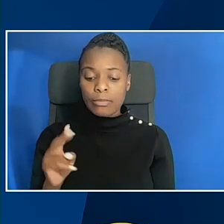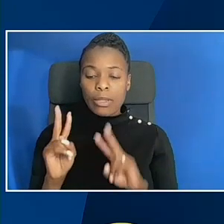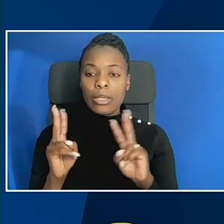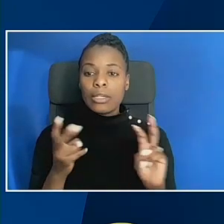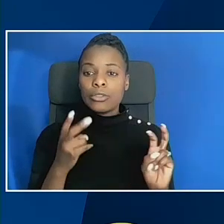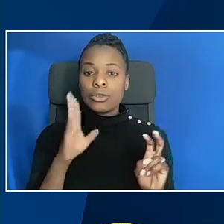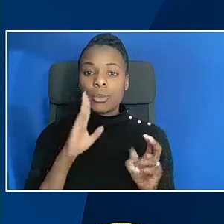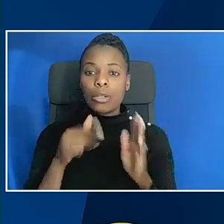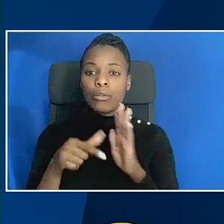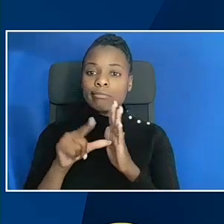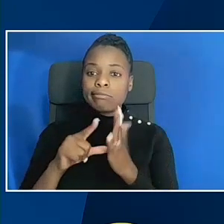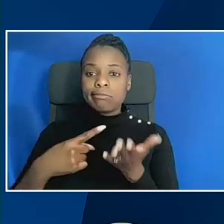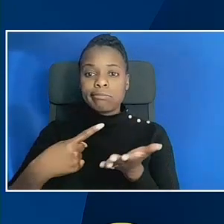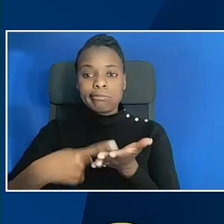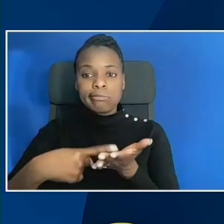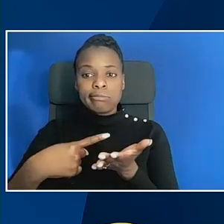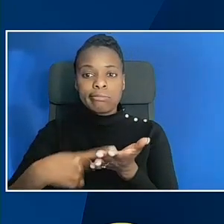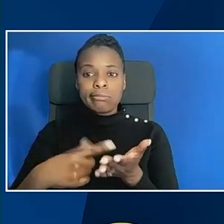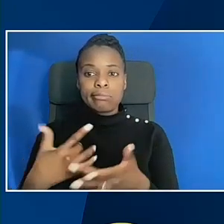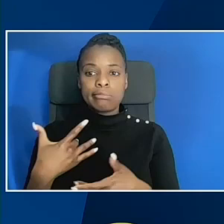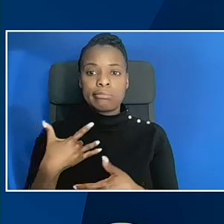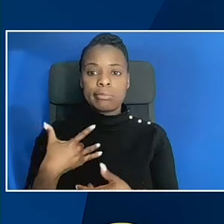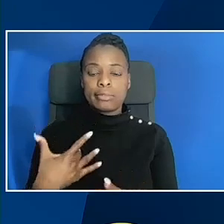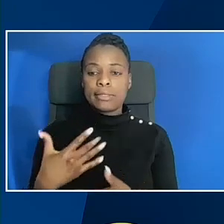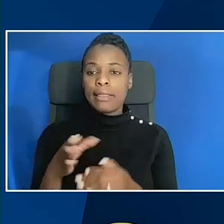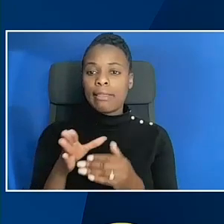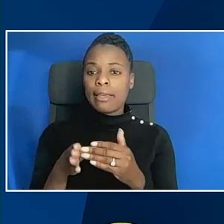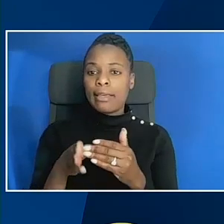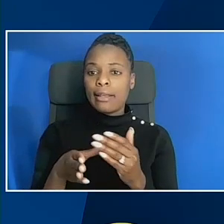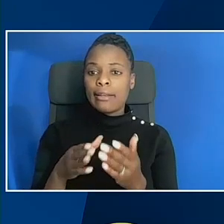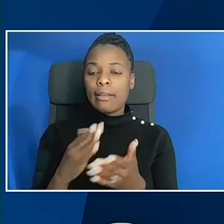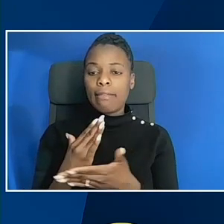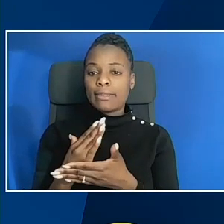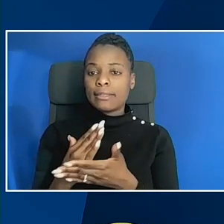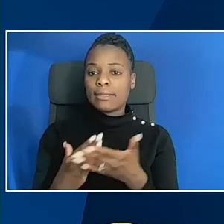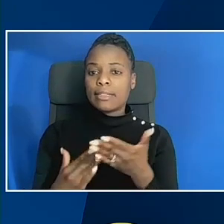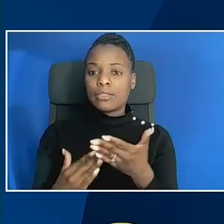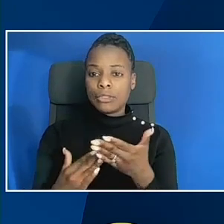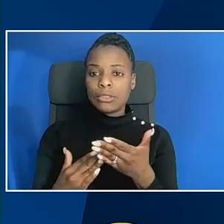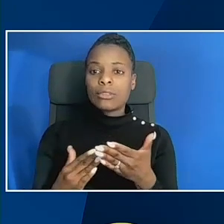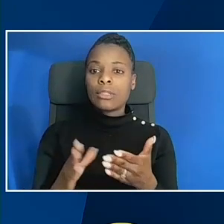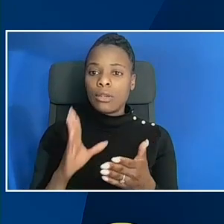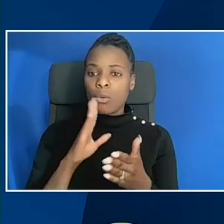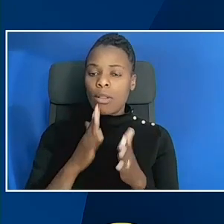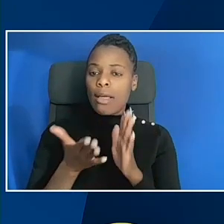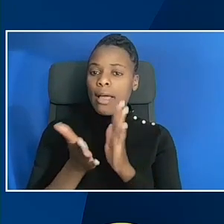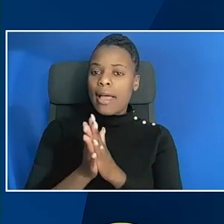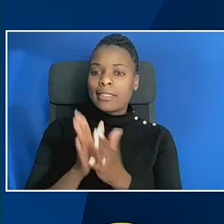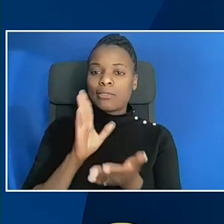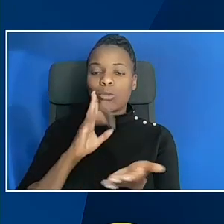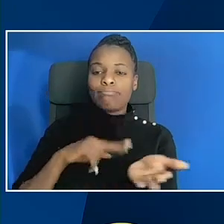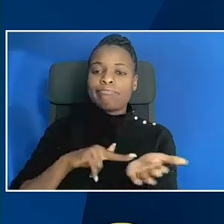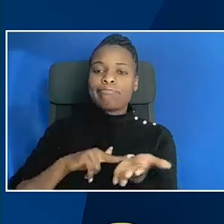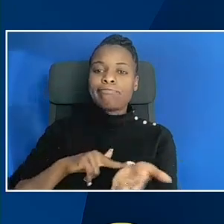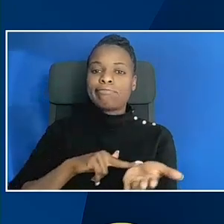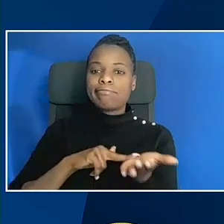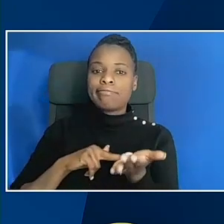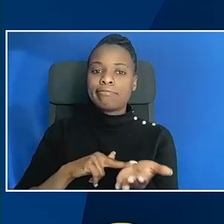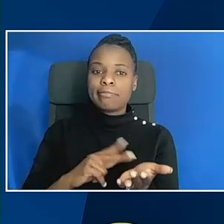discussed. And typically at the end of each section, we'll be asking for temperature checks just to see where